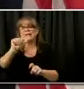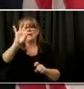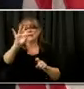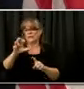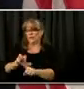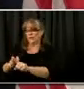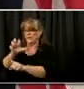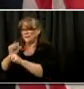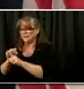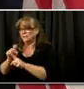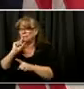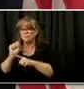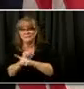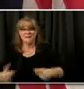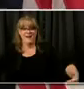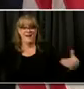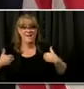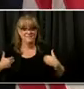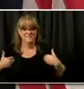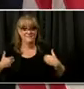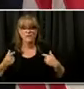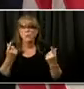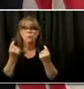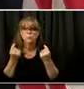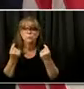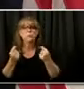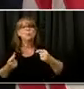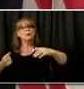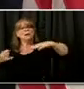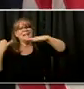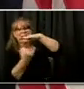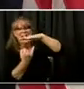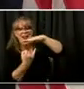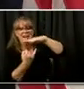the better and that's important again if you're experiencing symptoms that might be from the fire